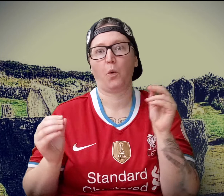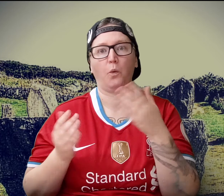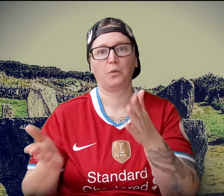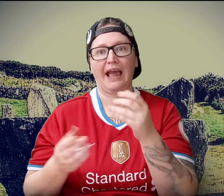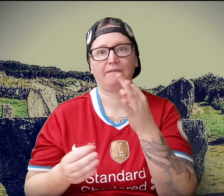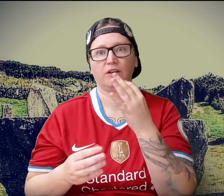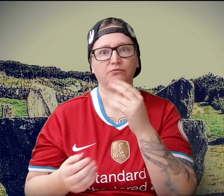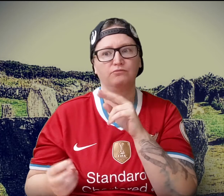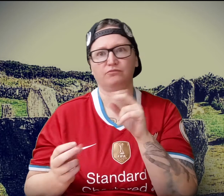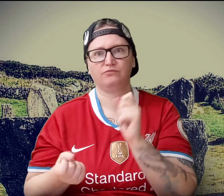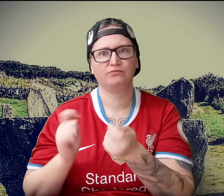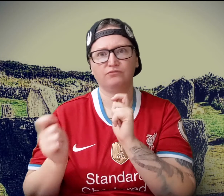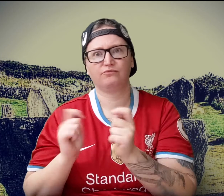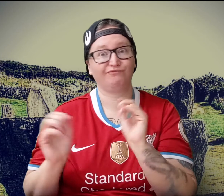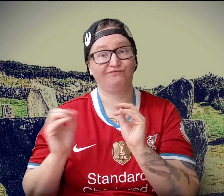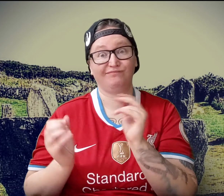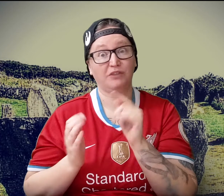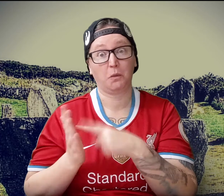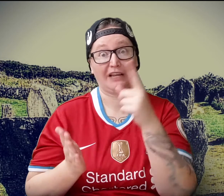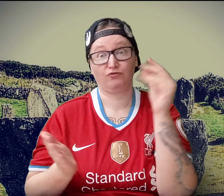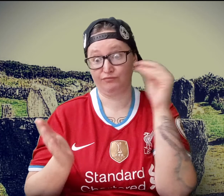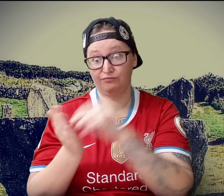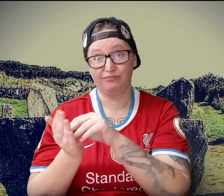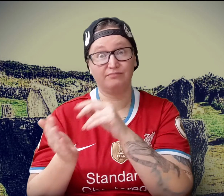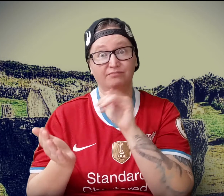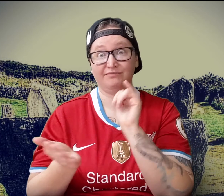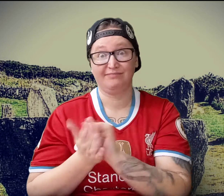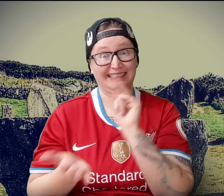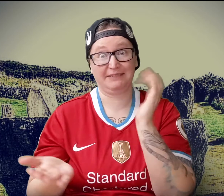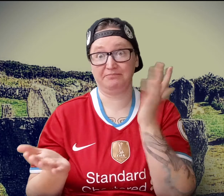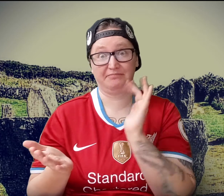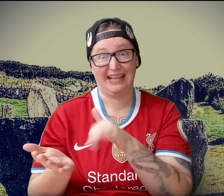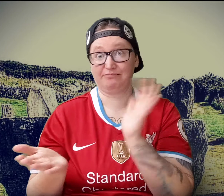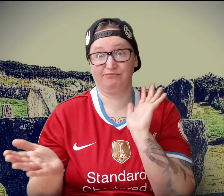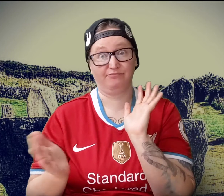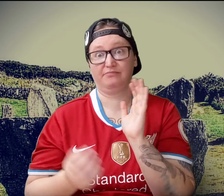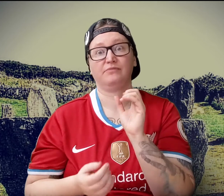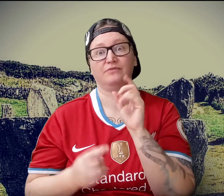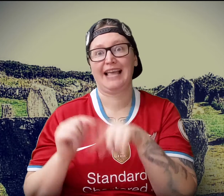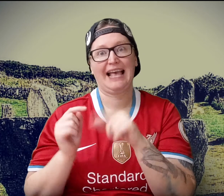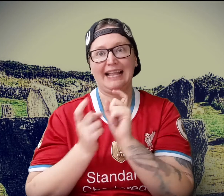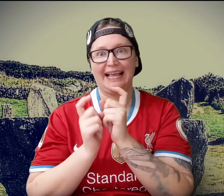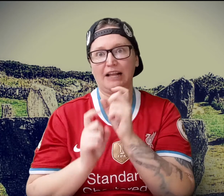the vampire has no way to modify once it's put in there then that is it that is the memory